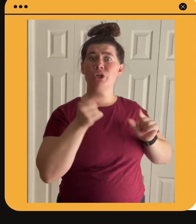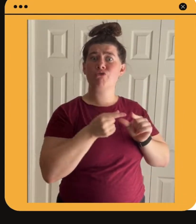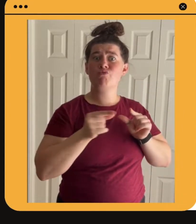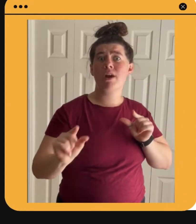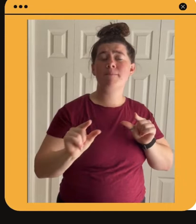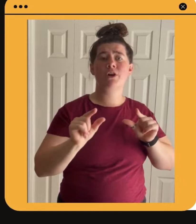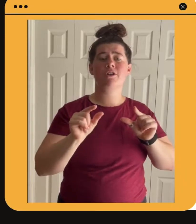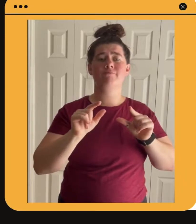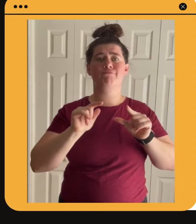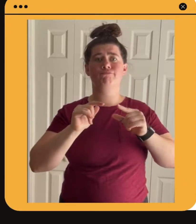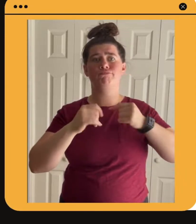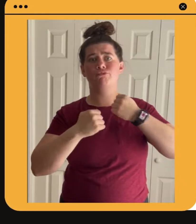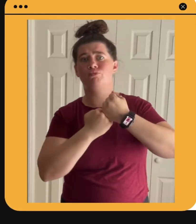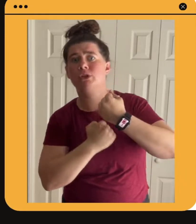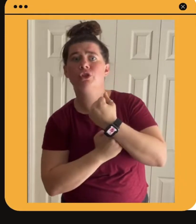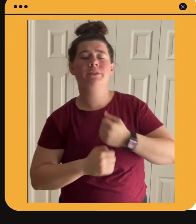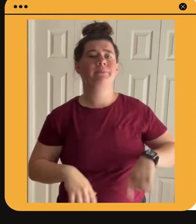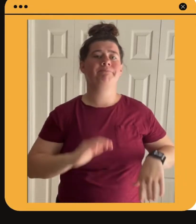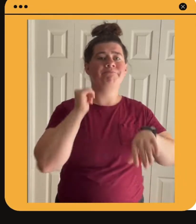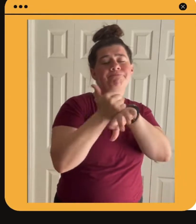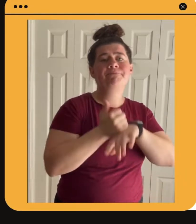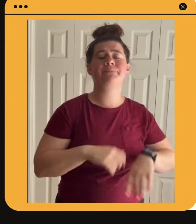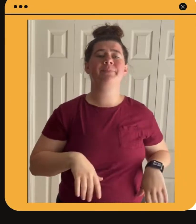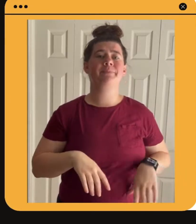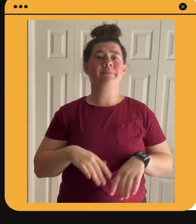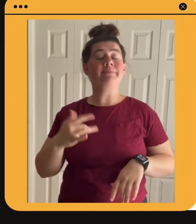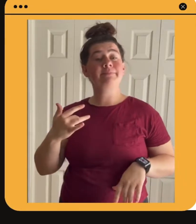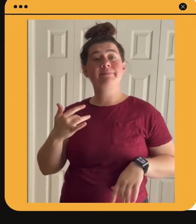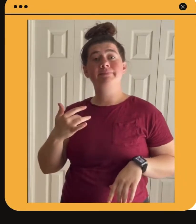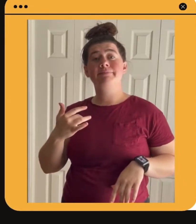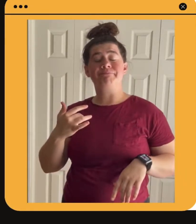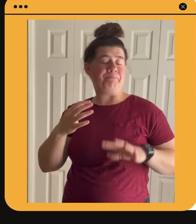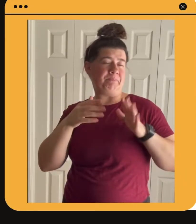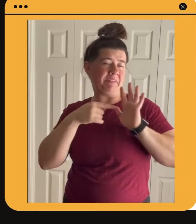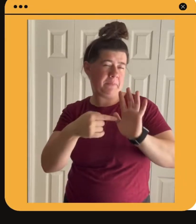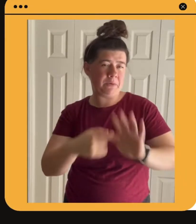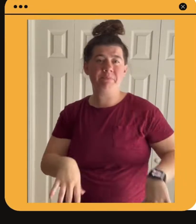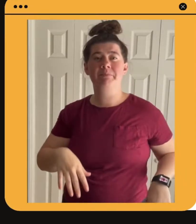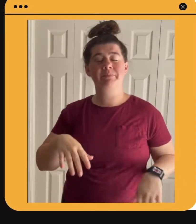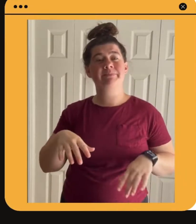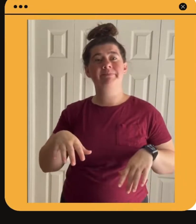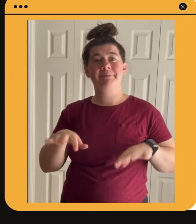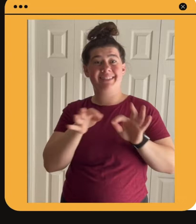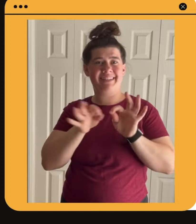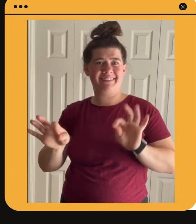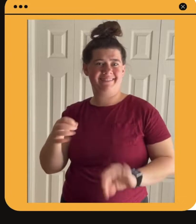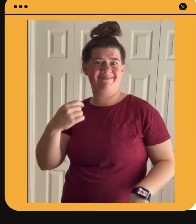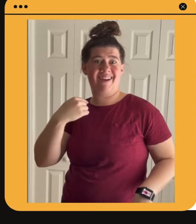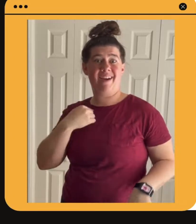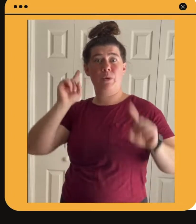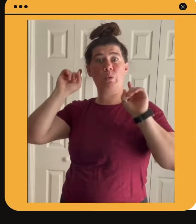that language grammar is going to be vastly different from English grammar. For example, the sentence